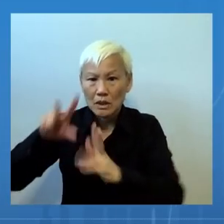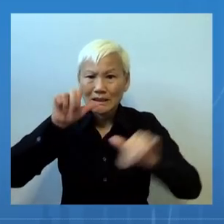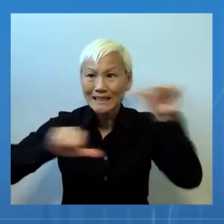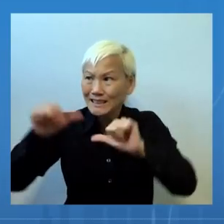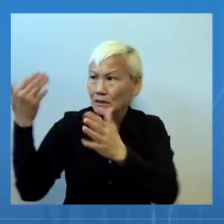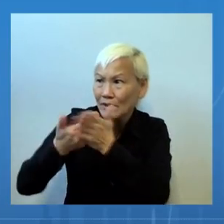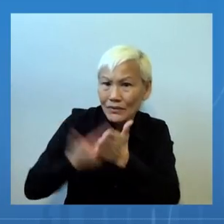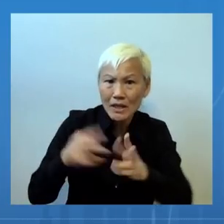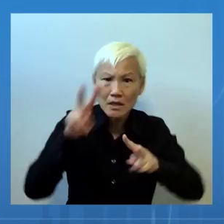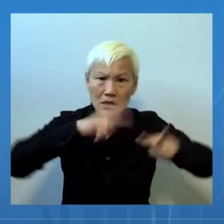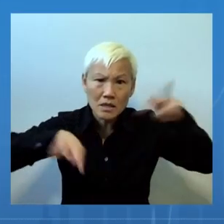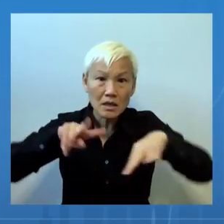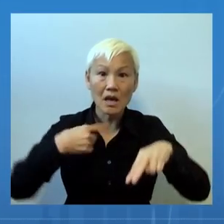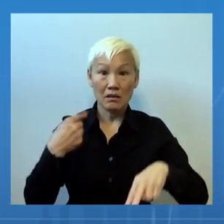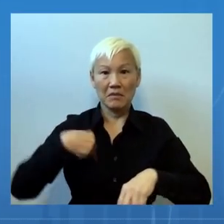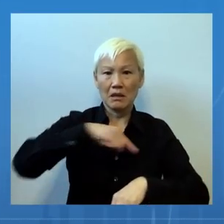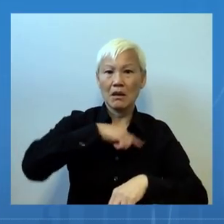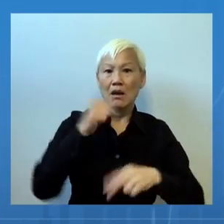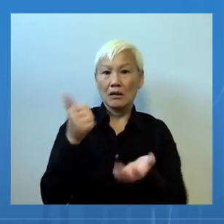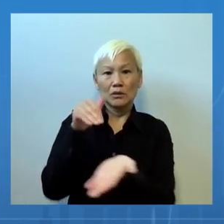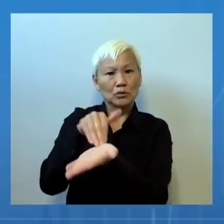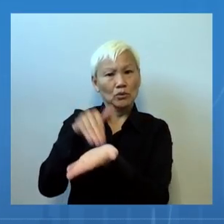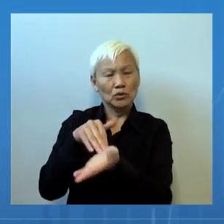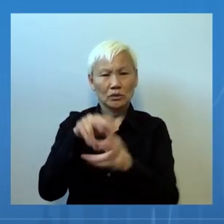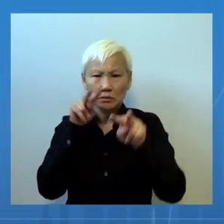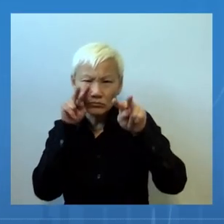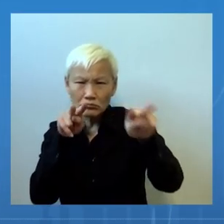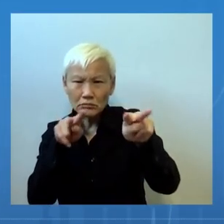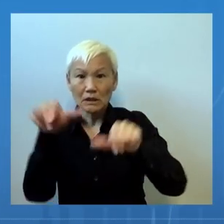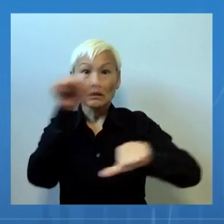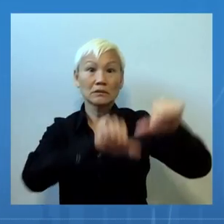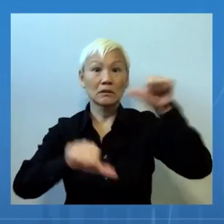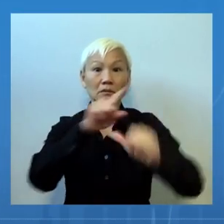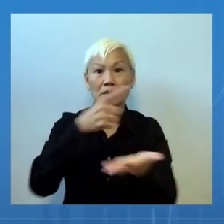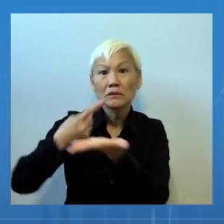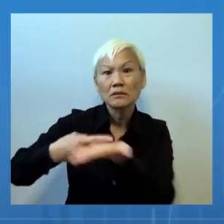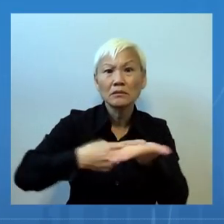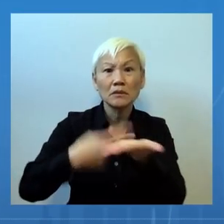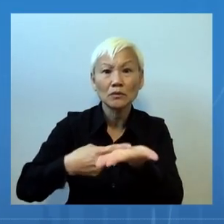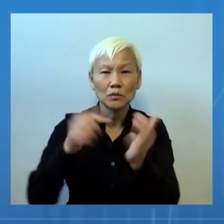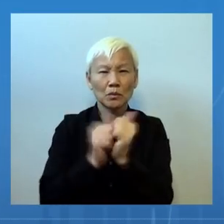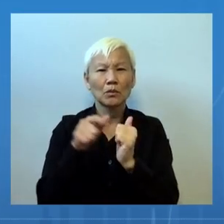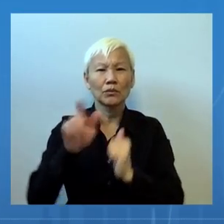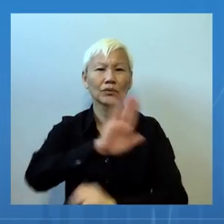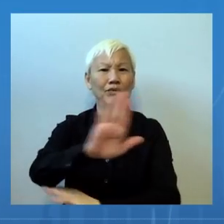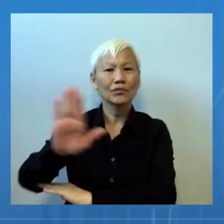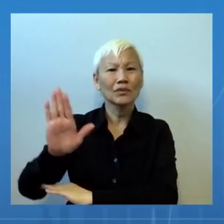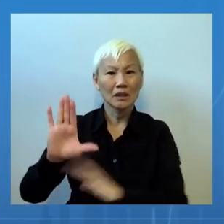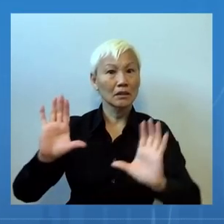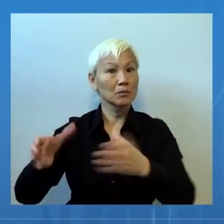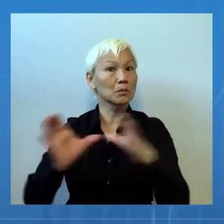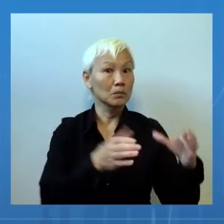am looking forward to the scientific discussion and deliberation that will take place. Following the committee's meeting and votes